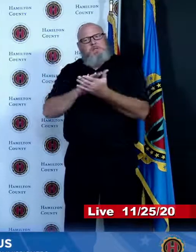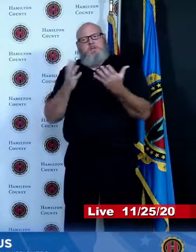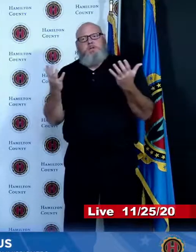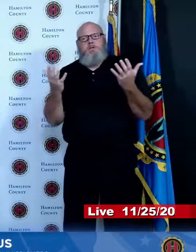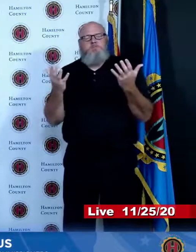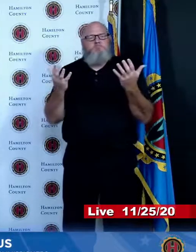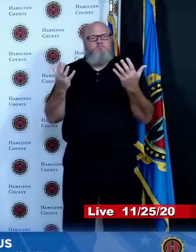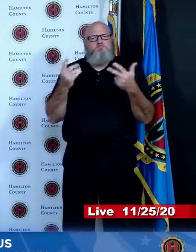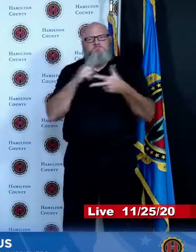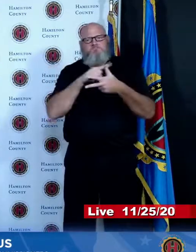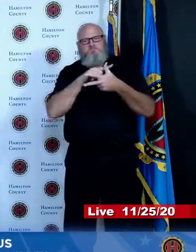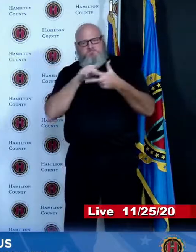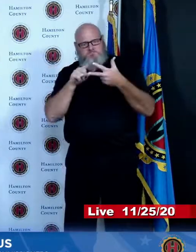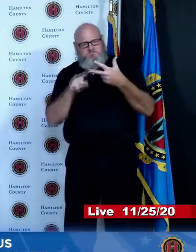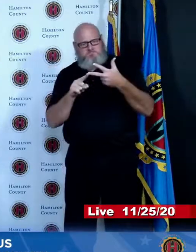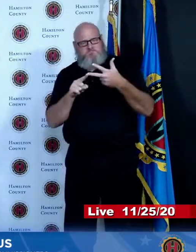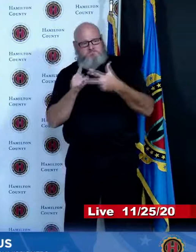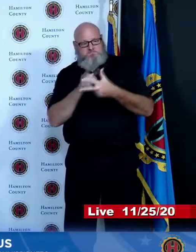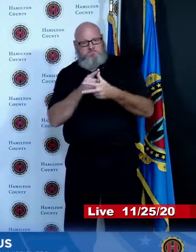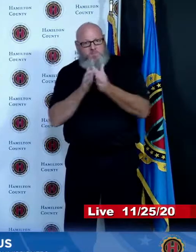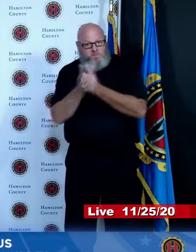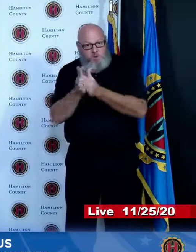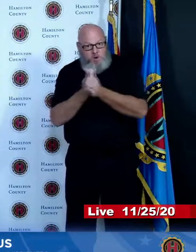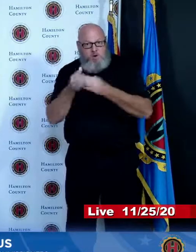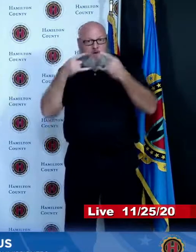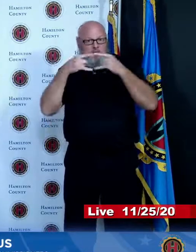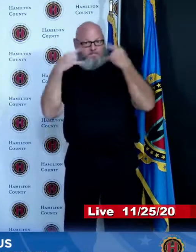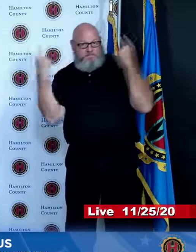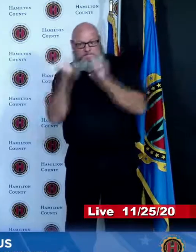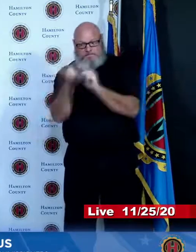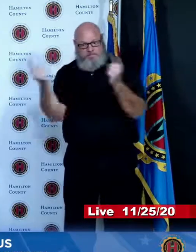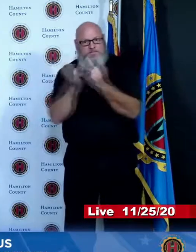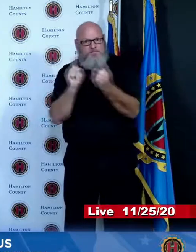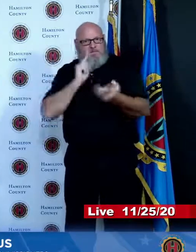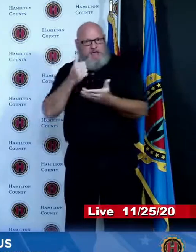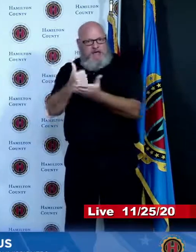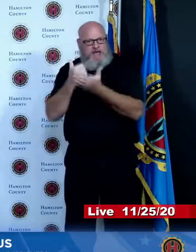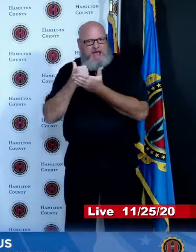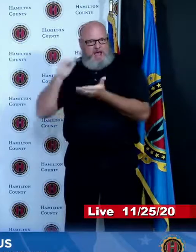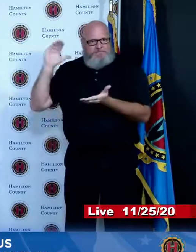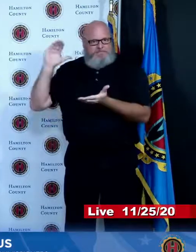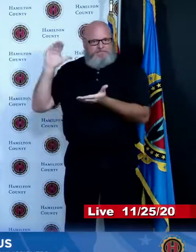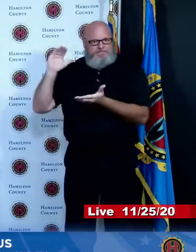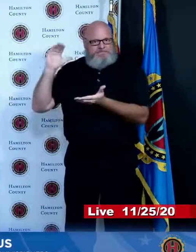but cases are dramatically high so we have plateaued a bit and Greg's going to get to that